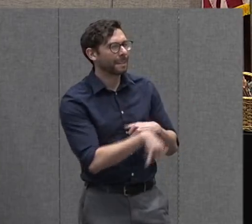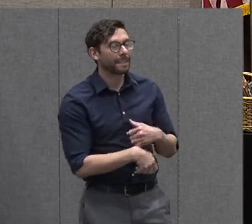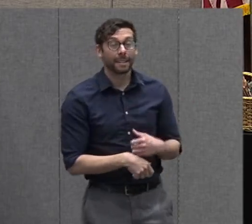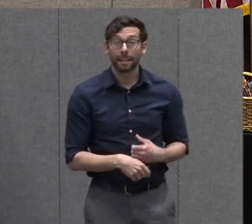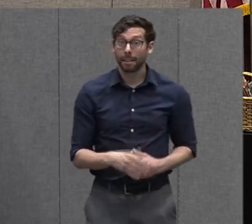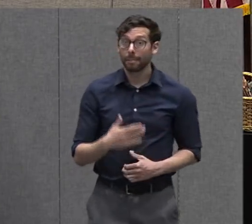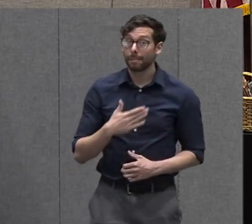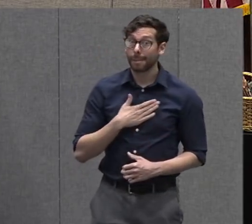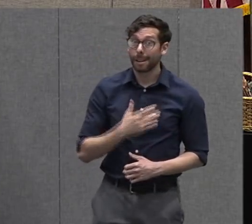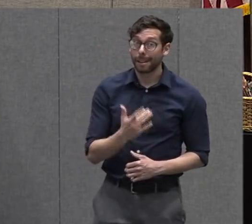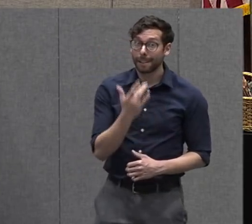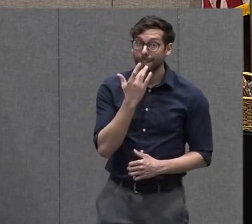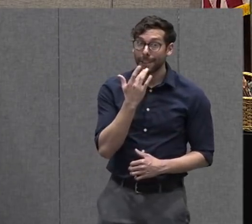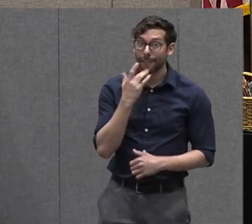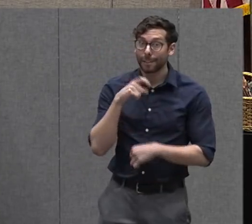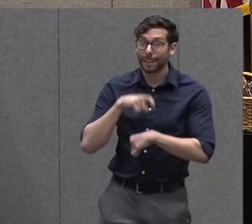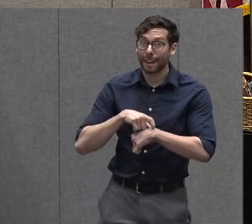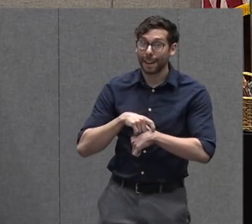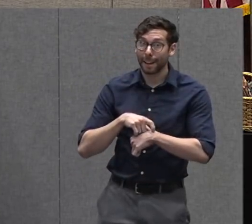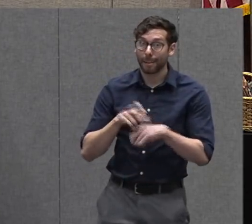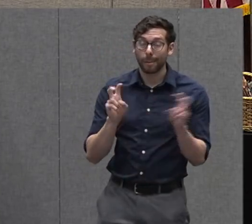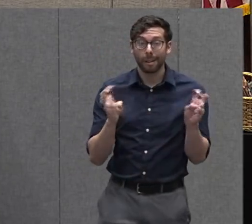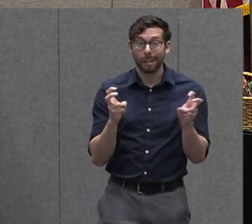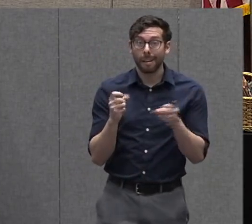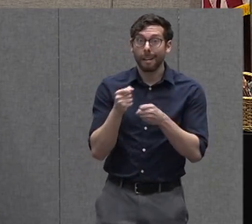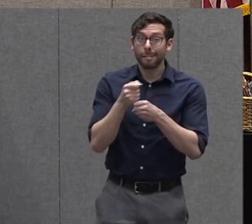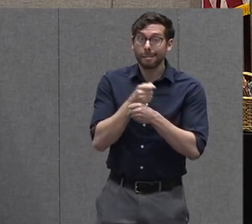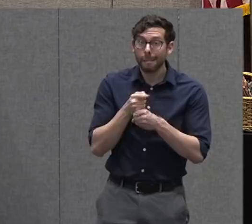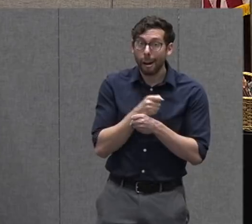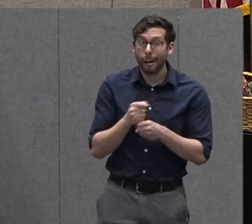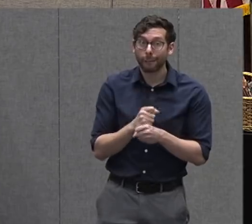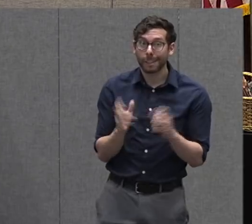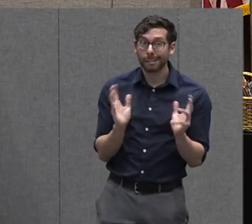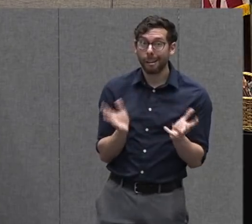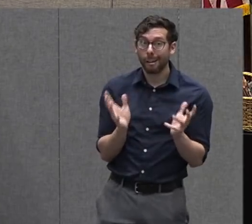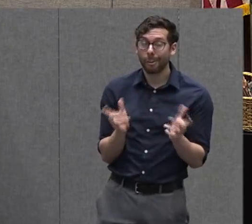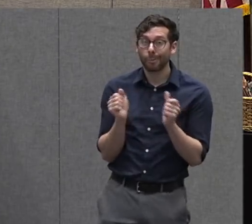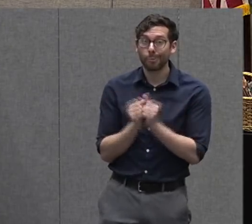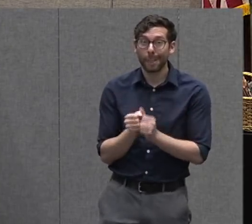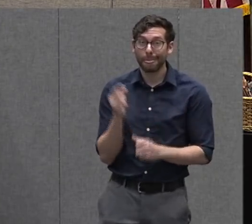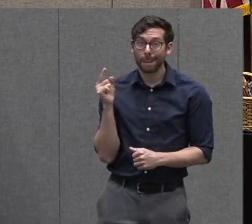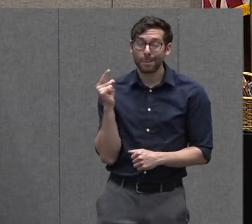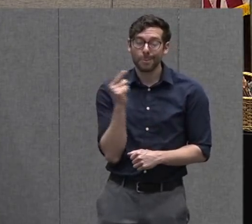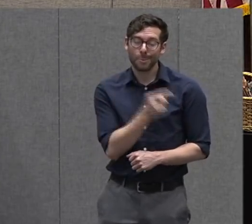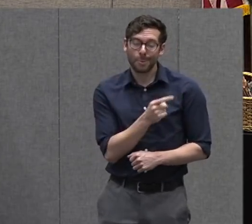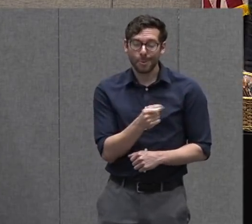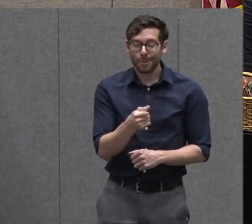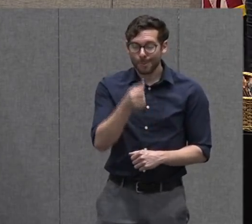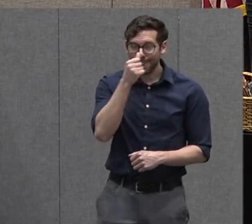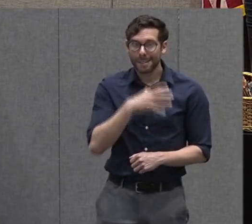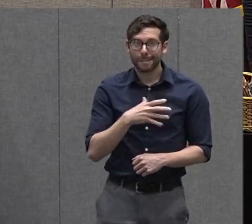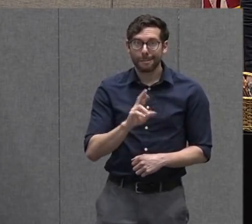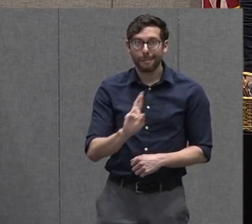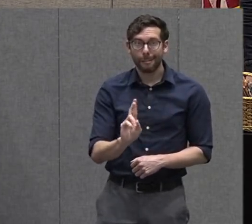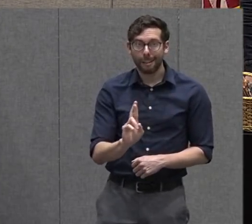which is, coffee talk with you, Mr. R. [Mr. R] That is my favorite time and I'm so excited we get to do it